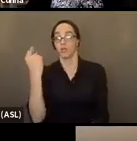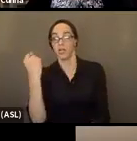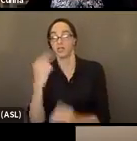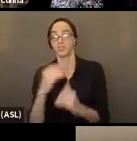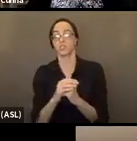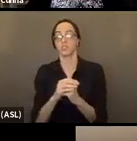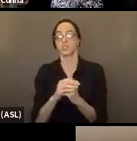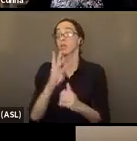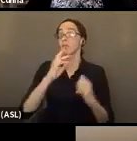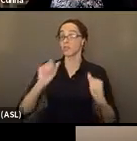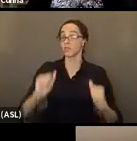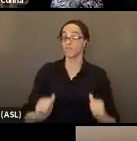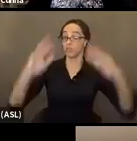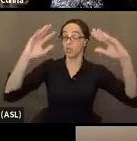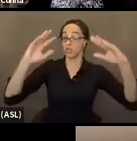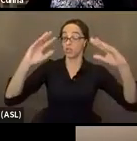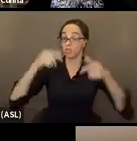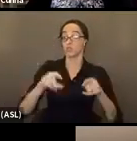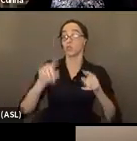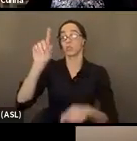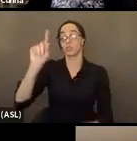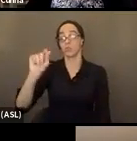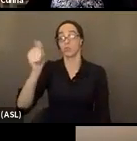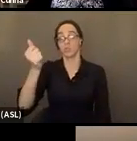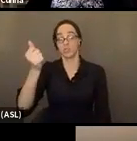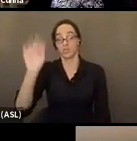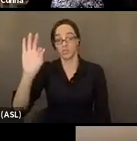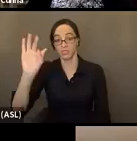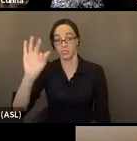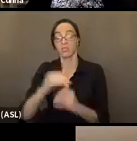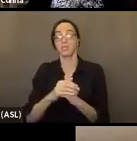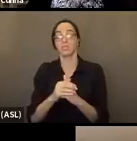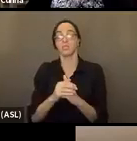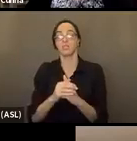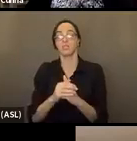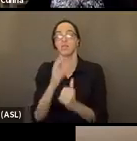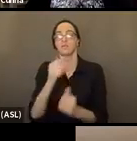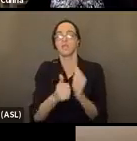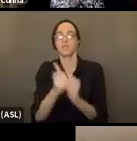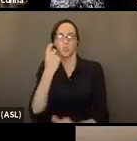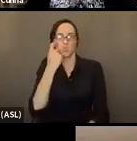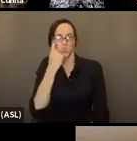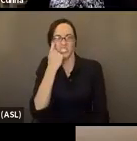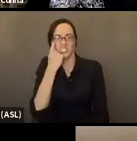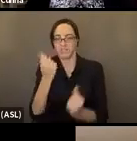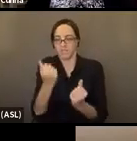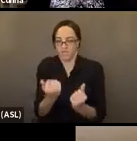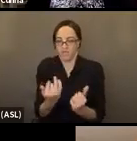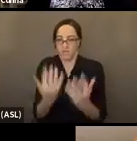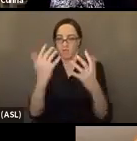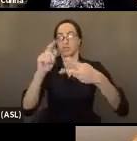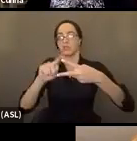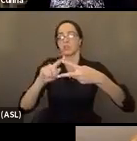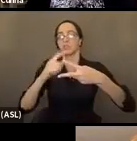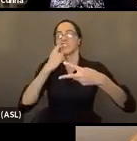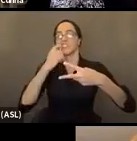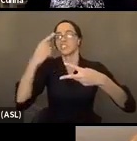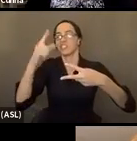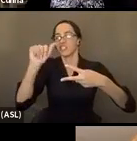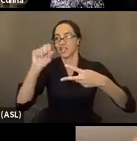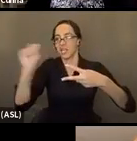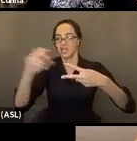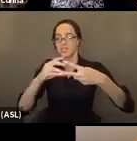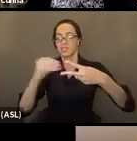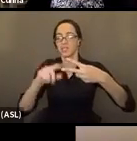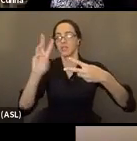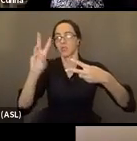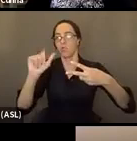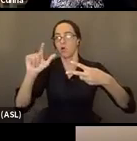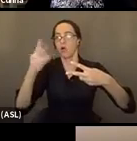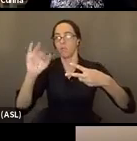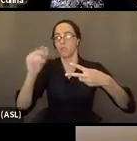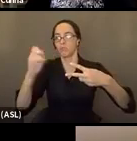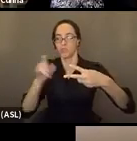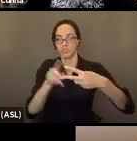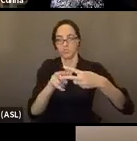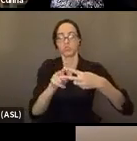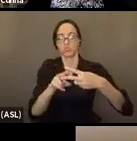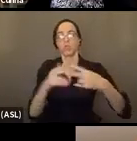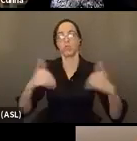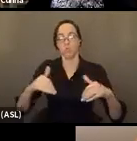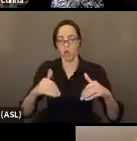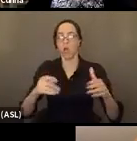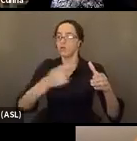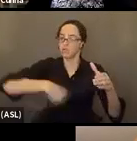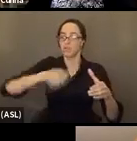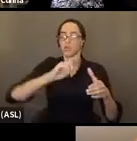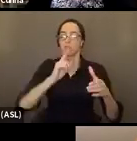uh wall bridge and glass fires as well so so we're really happy to have a strong fast team so there's